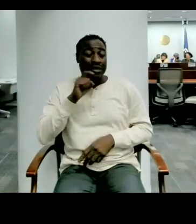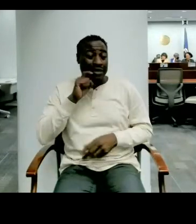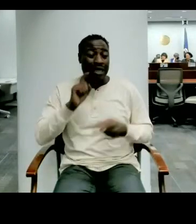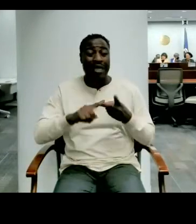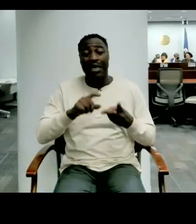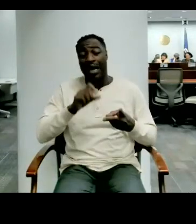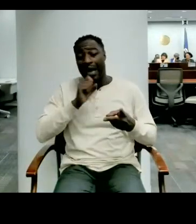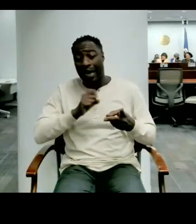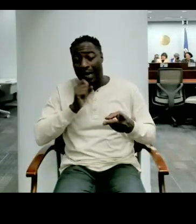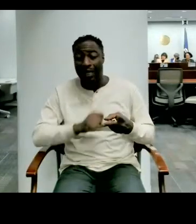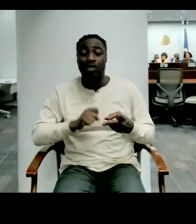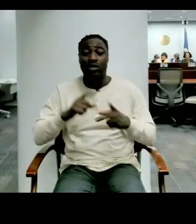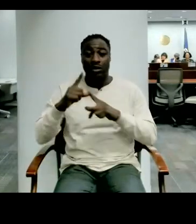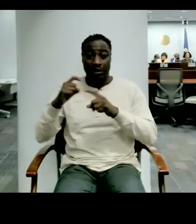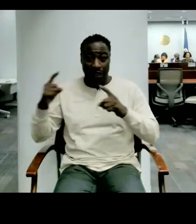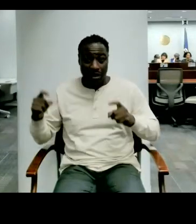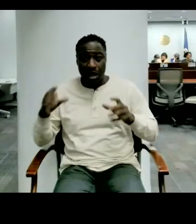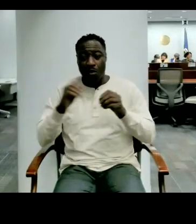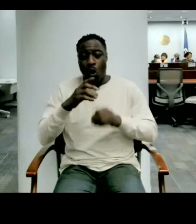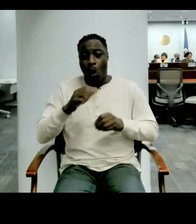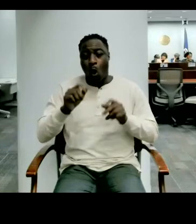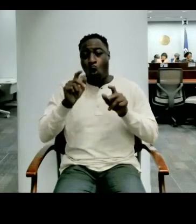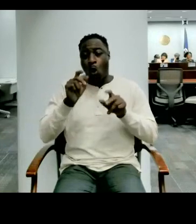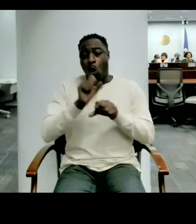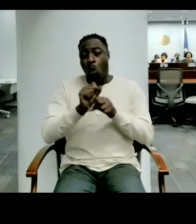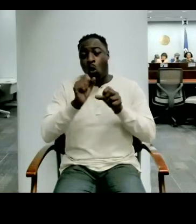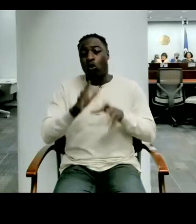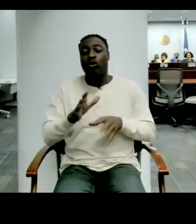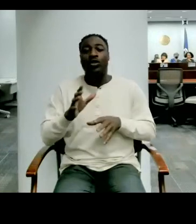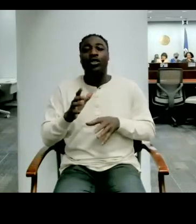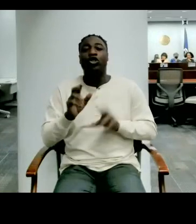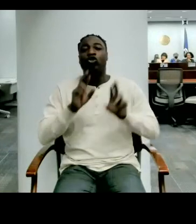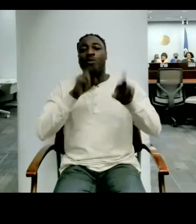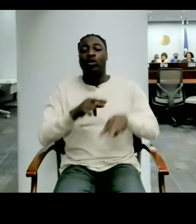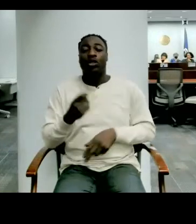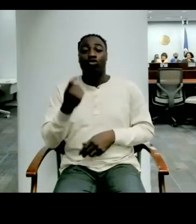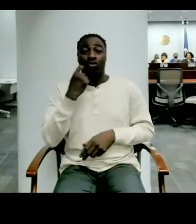While more older workers experience age discrimination in AARP recent